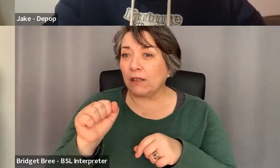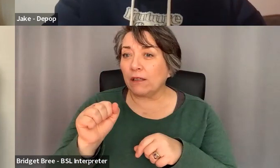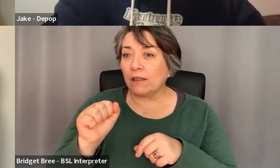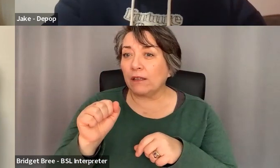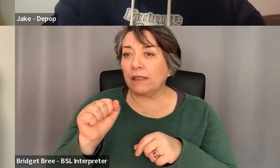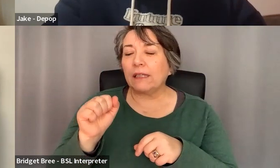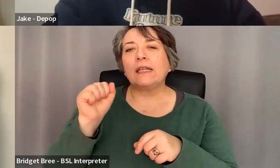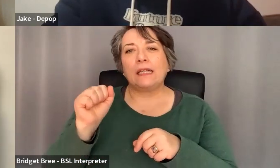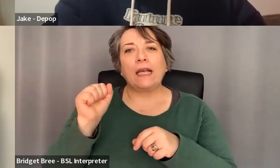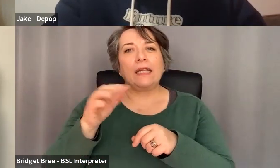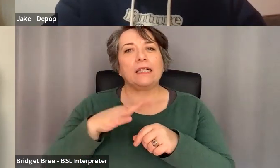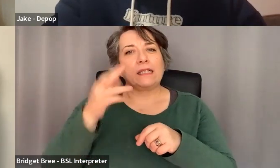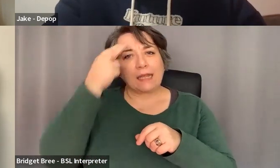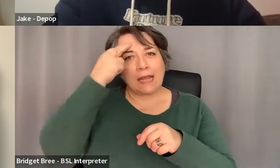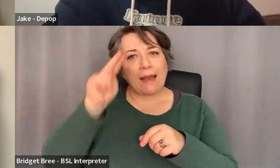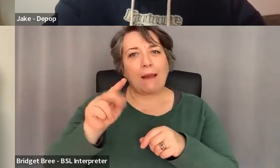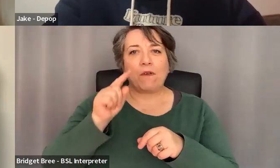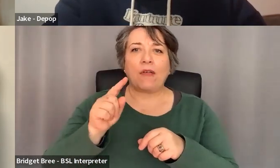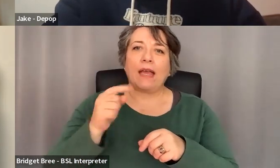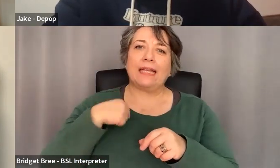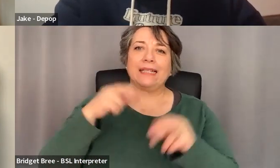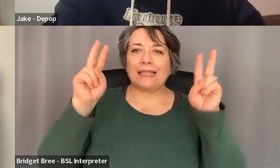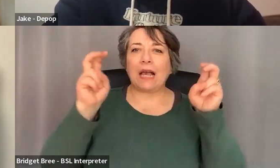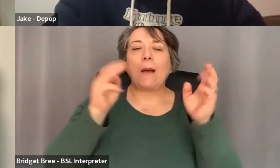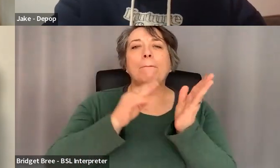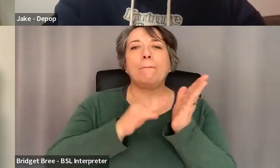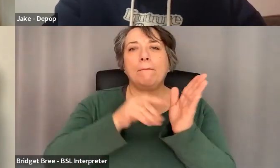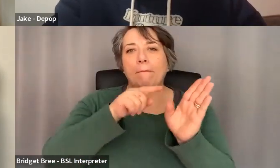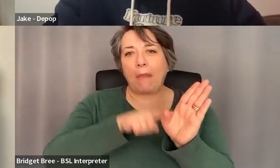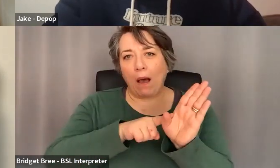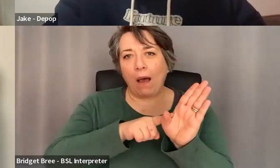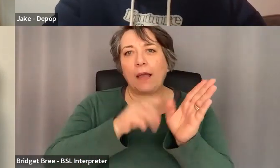Yeah, it's all my mode. We call it our way of working, I guess. We call it our way of working, typically everybody defaults